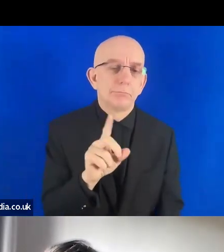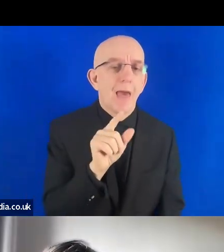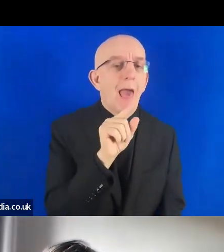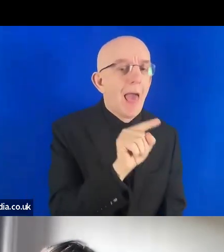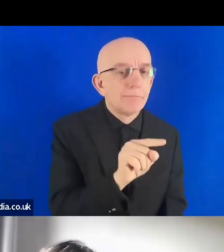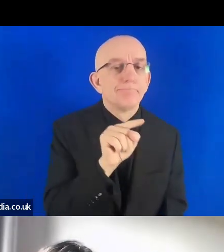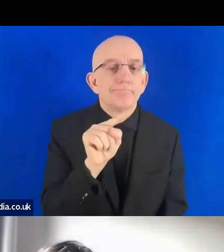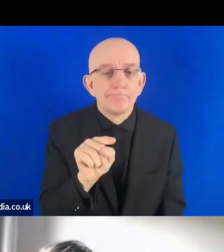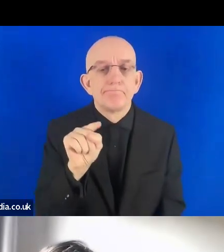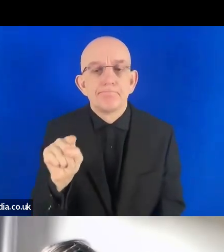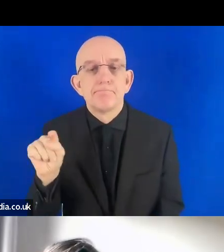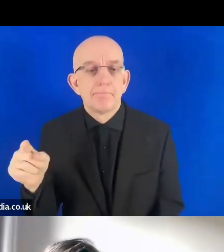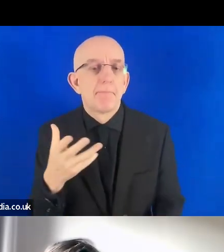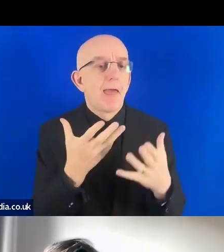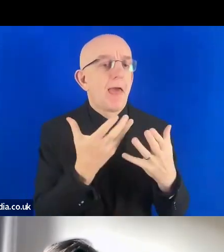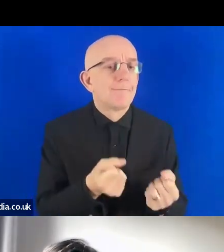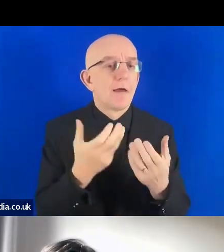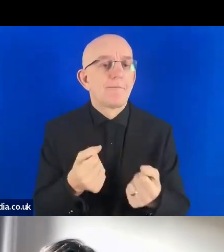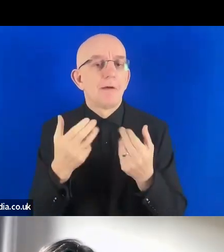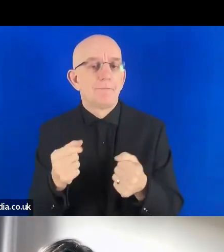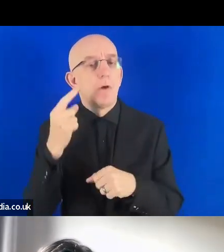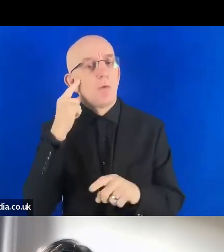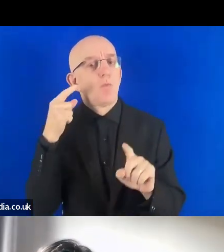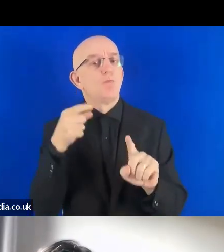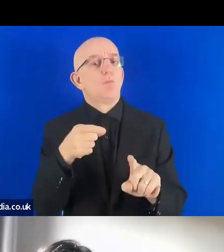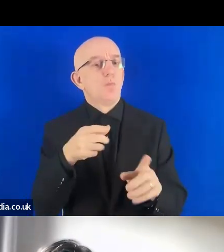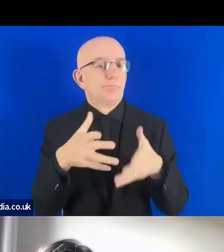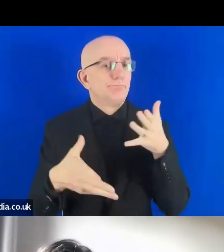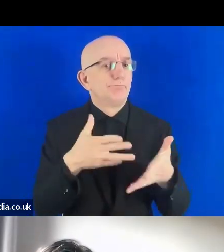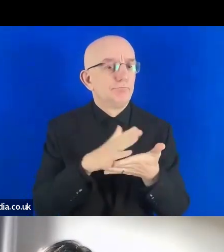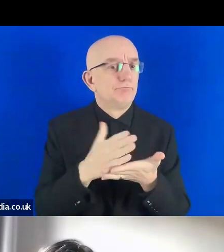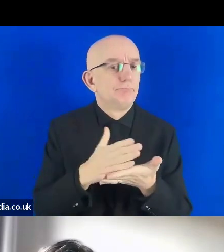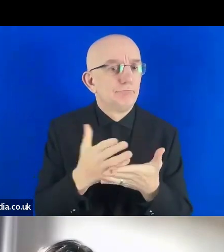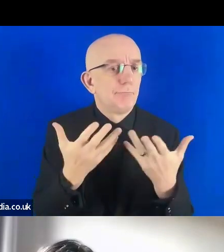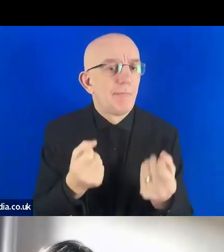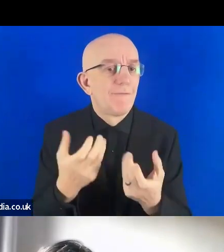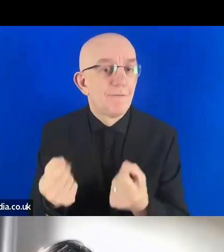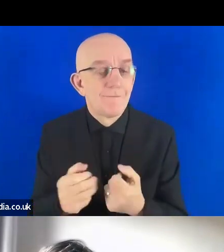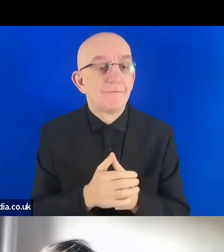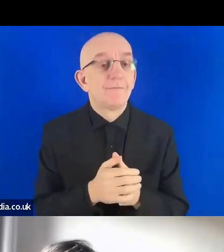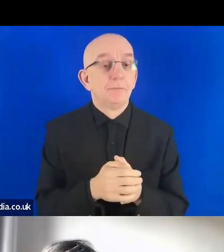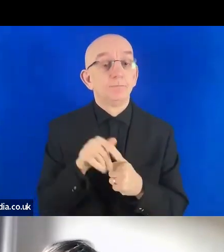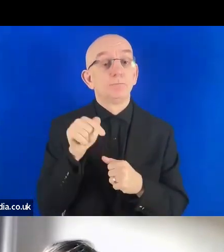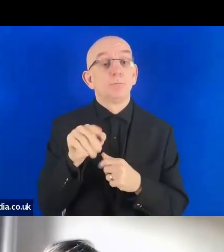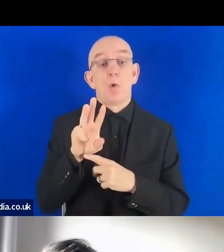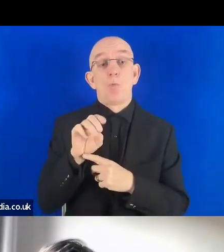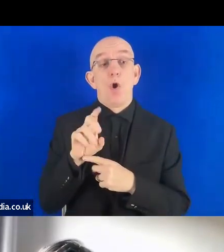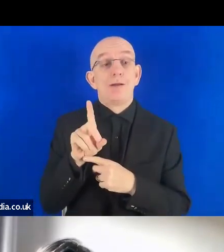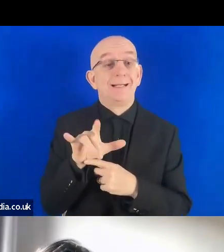Weirdly, has, both, transcribed text and audio. So bring your headphones.